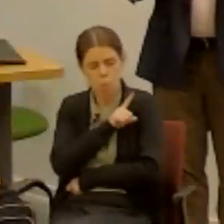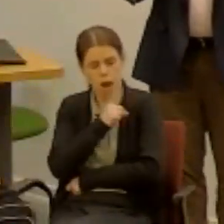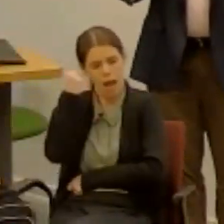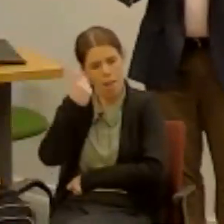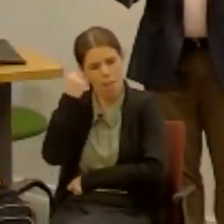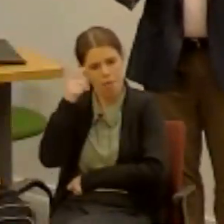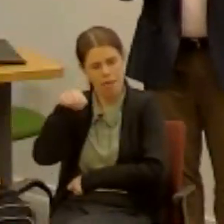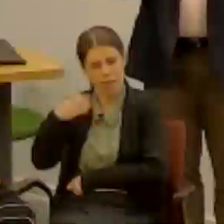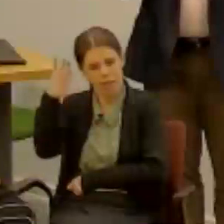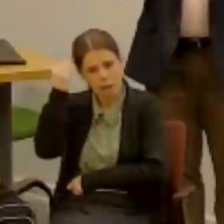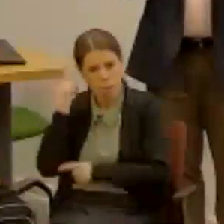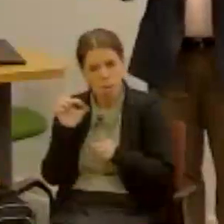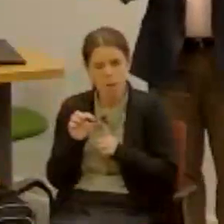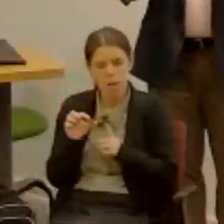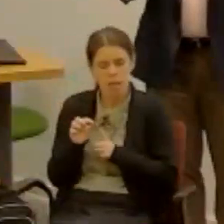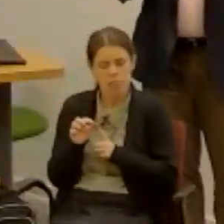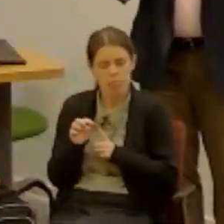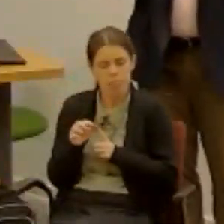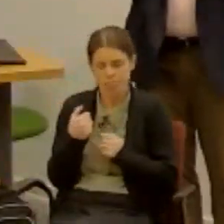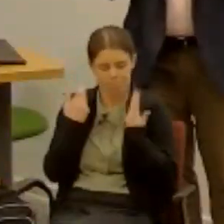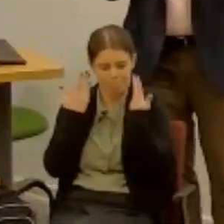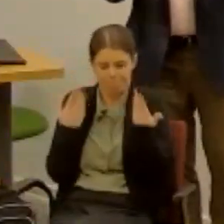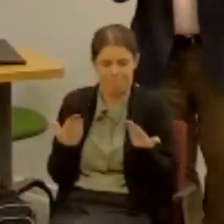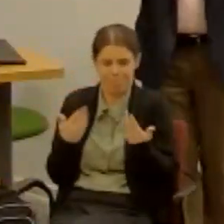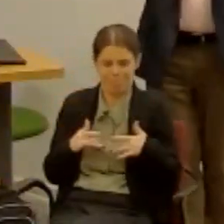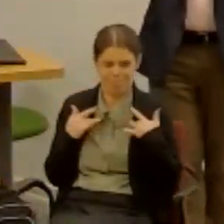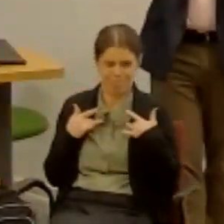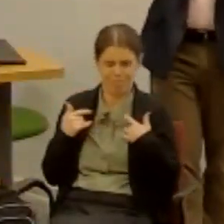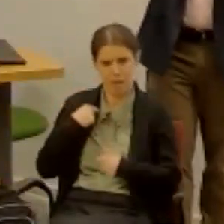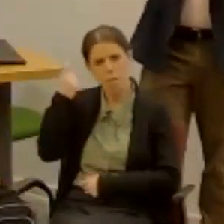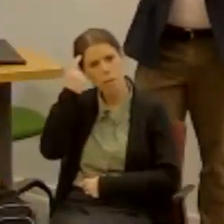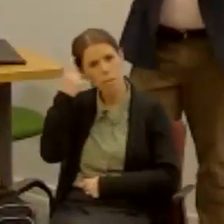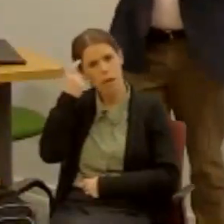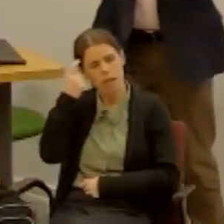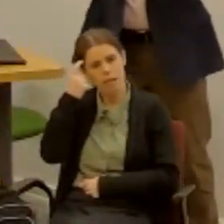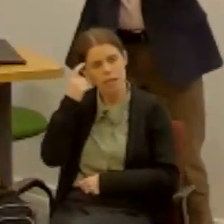Why does it look to me? I don't really know. It's just. It fits my mind, but no real definition.